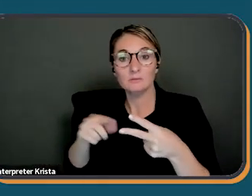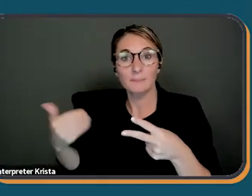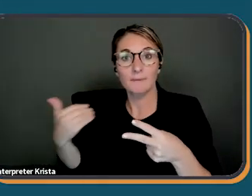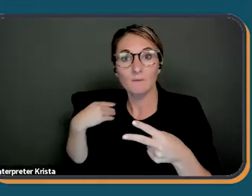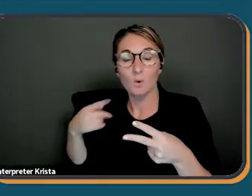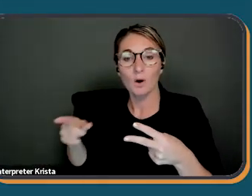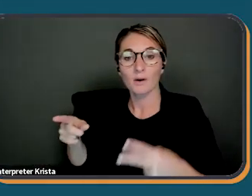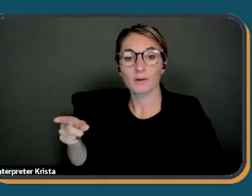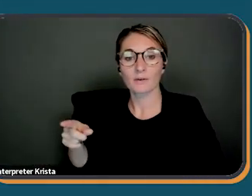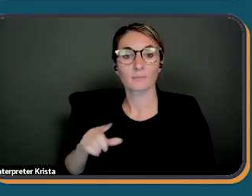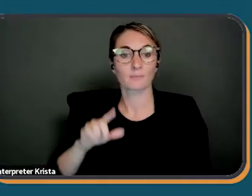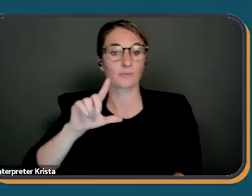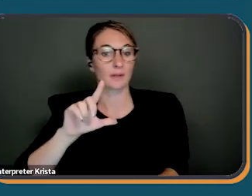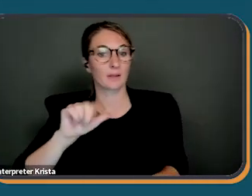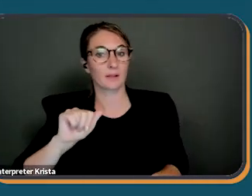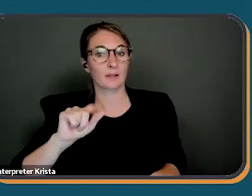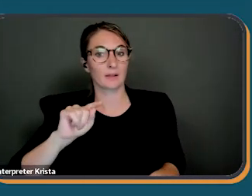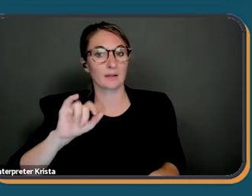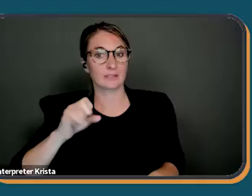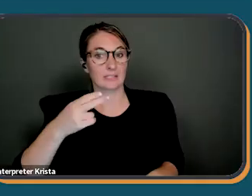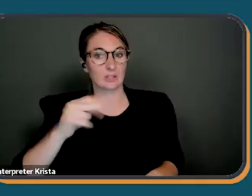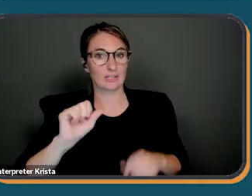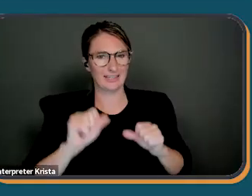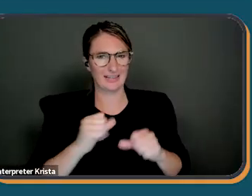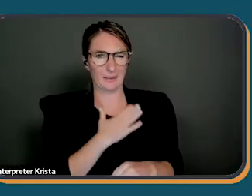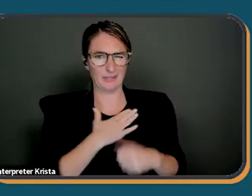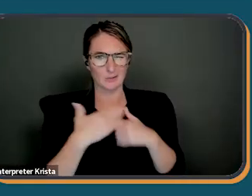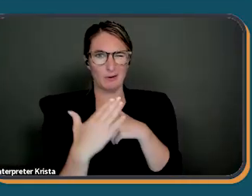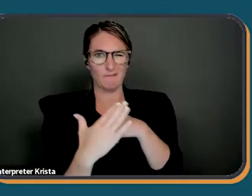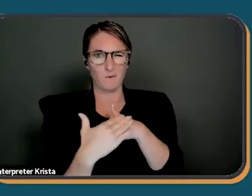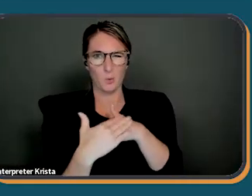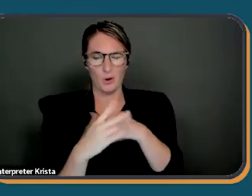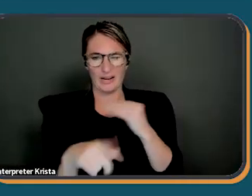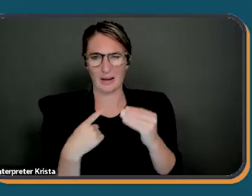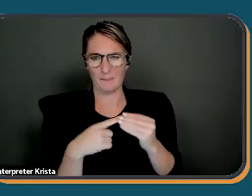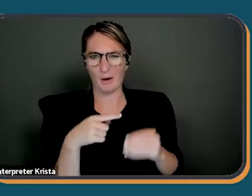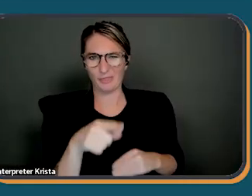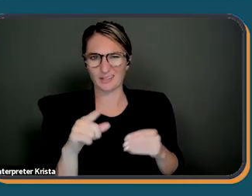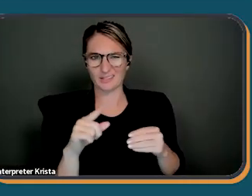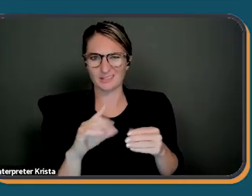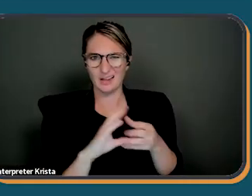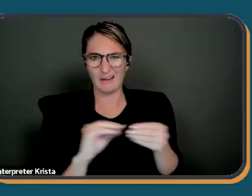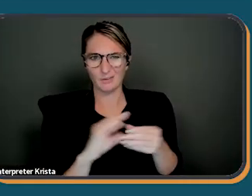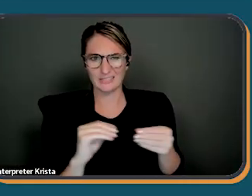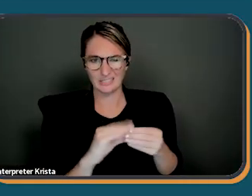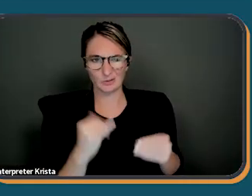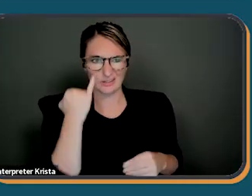Latisha Brown: Can I please give a forewarning for this -- Brooke Cruz: -- Okay, sure. --